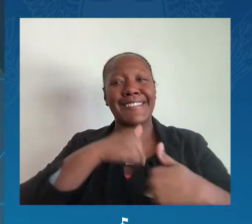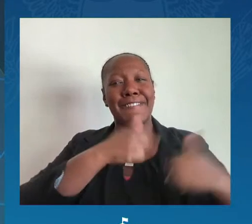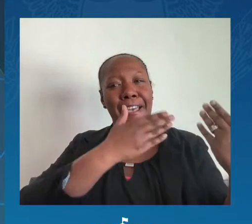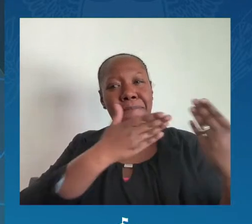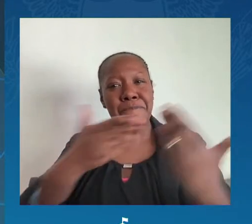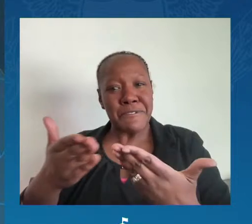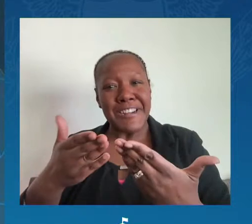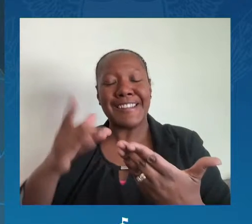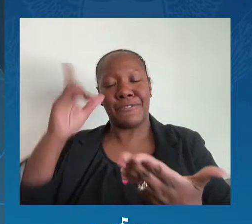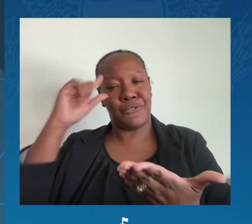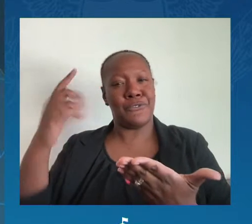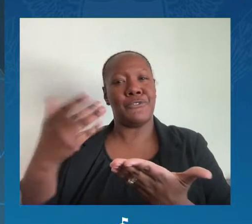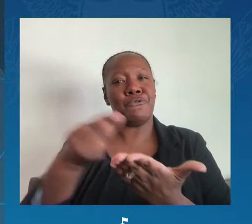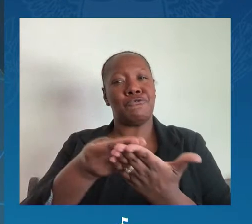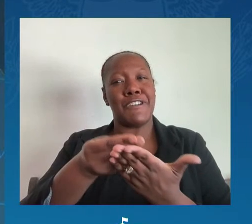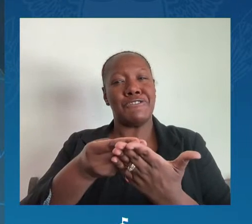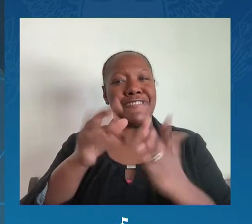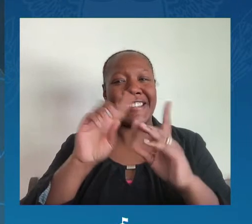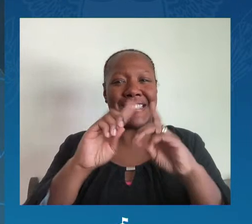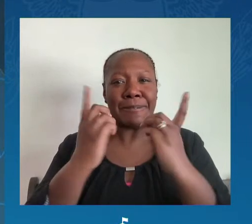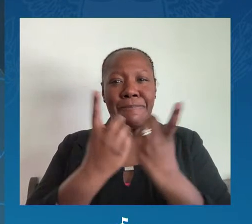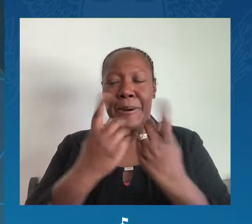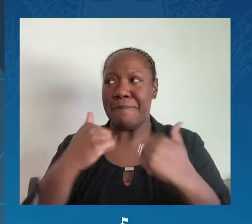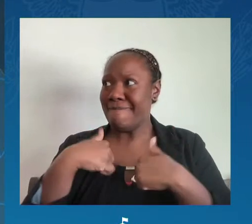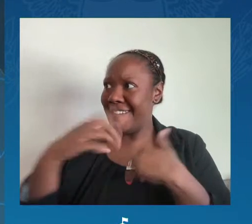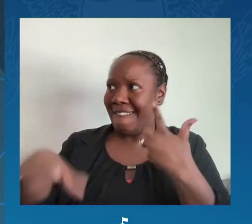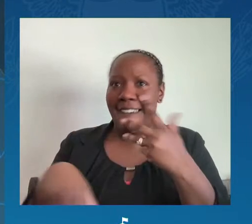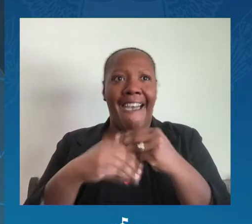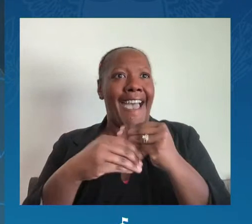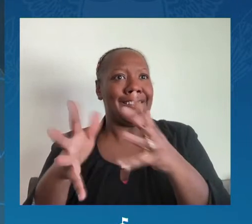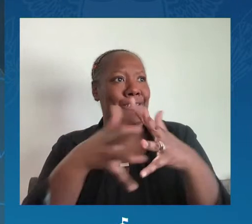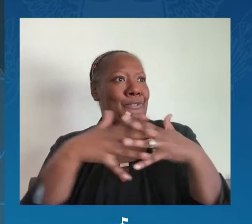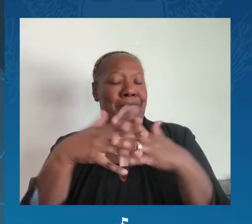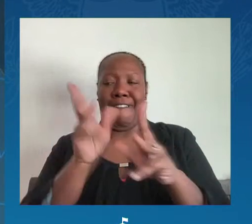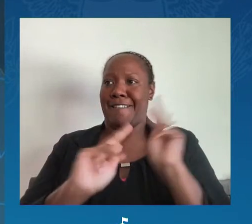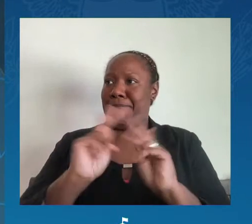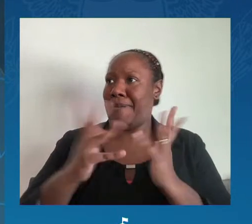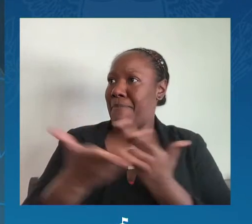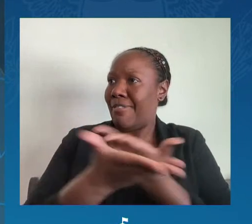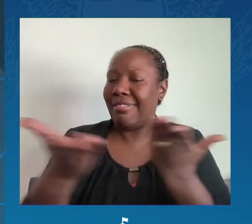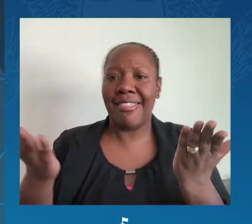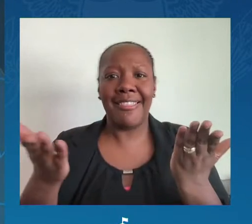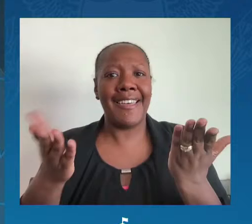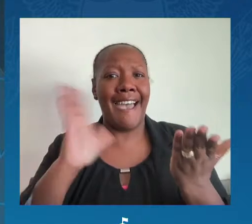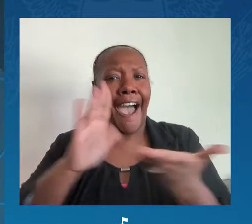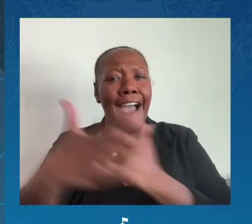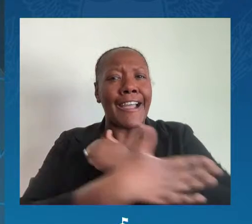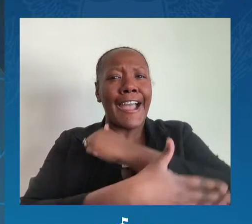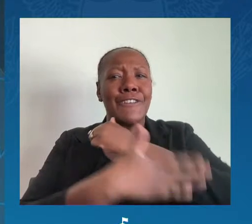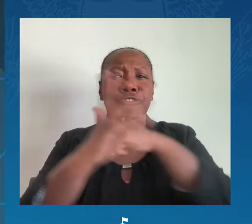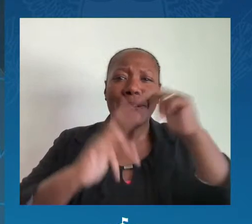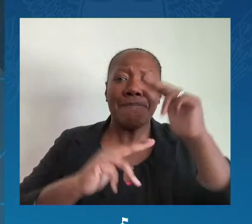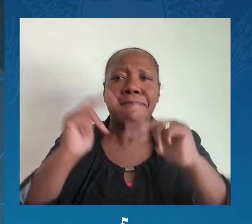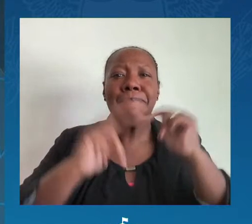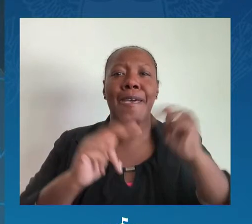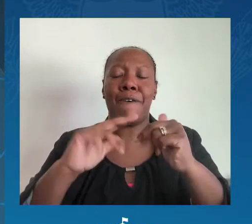as to the rich legacy of this country as well, a country built on immigration and the contributions